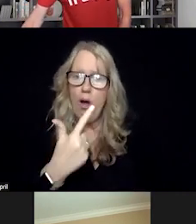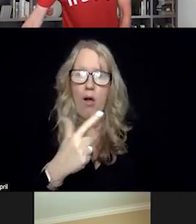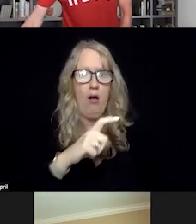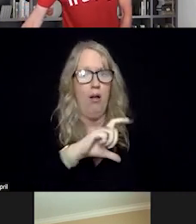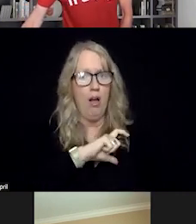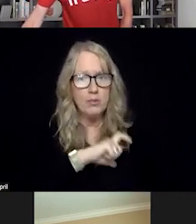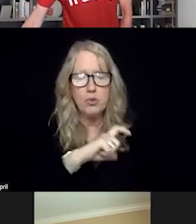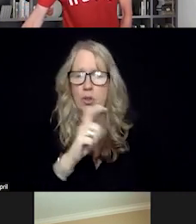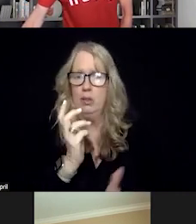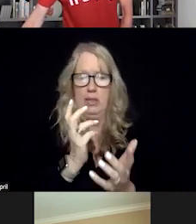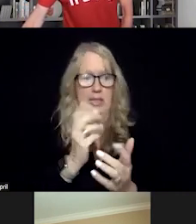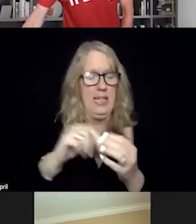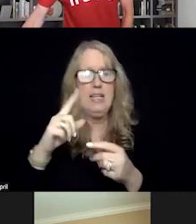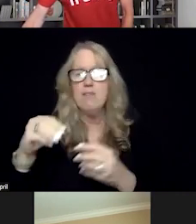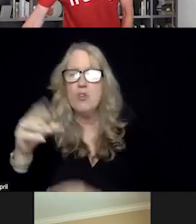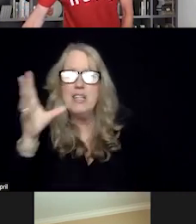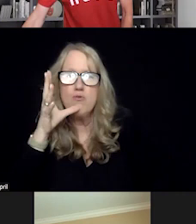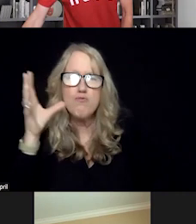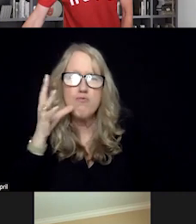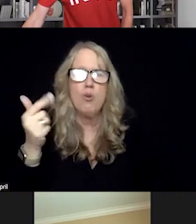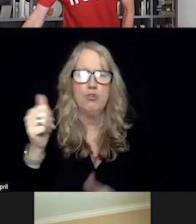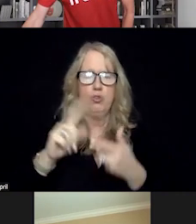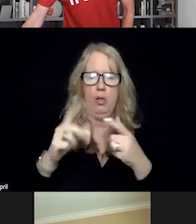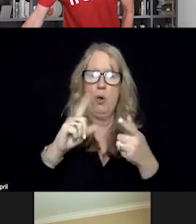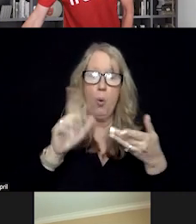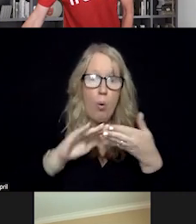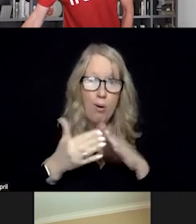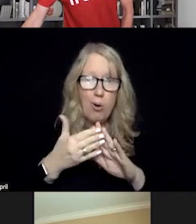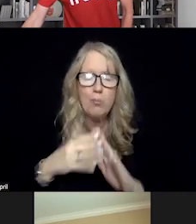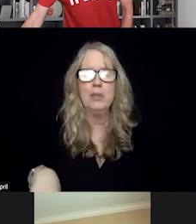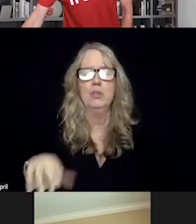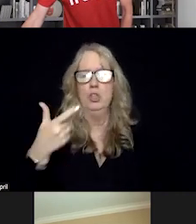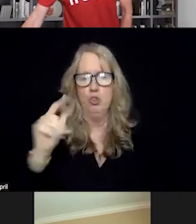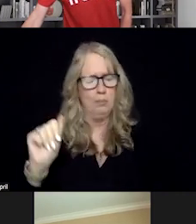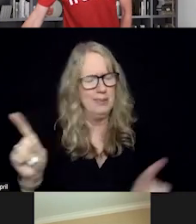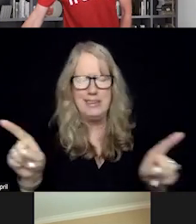IN RURAL OR URBAN GEORGIA WERE RECEIVING THE SAME LEVEL OF